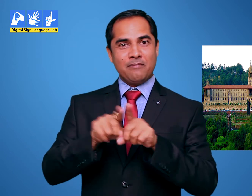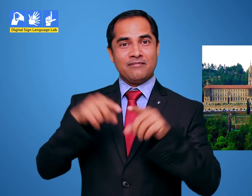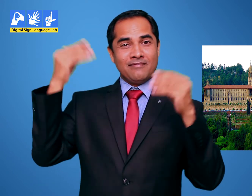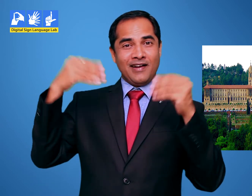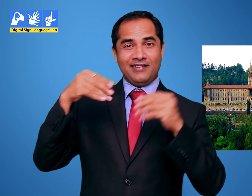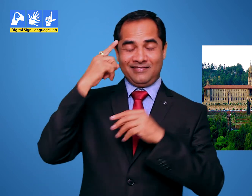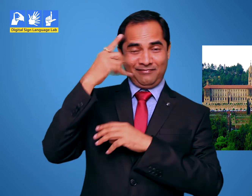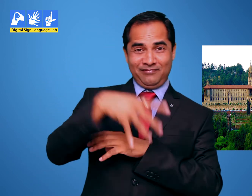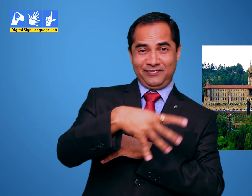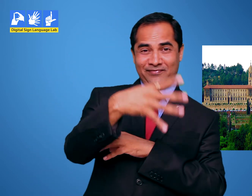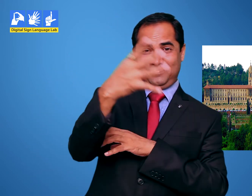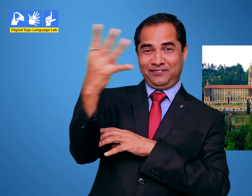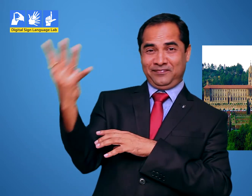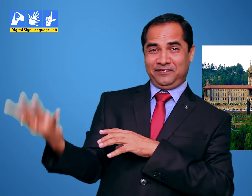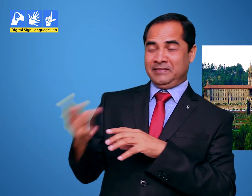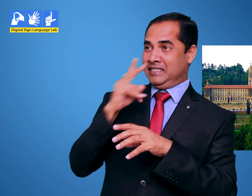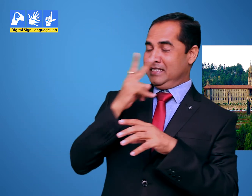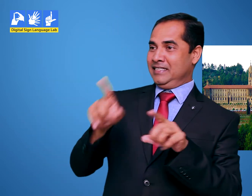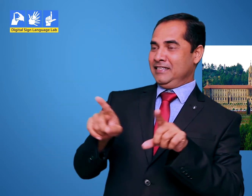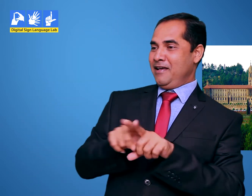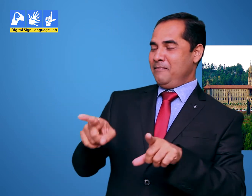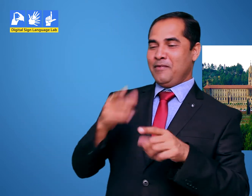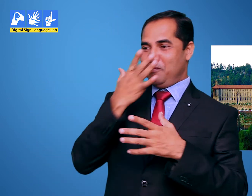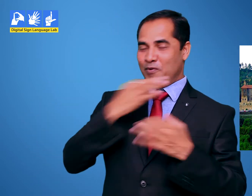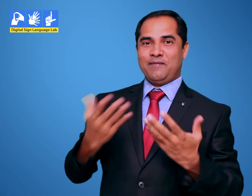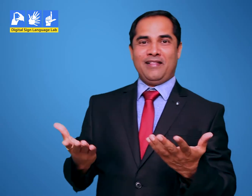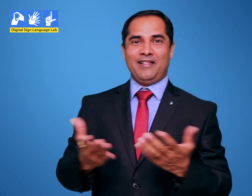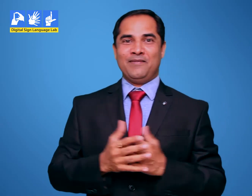beautiful colors of a rainbow. That